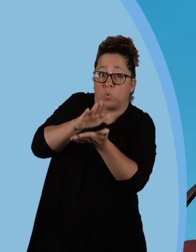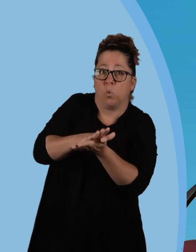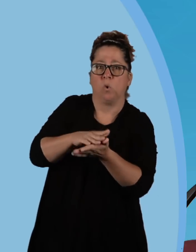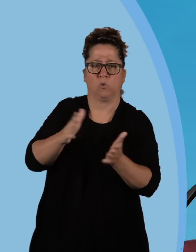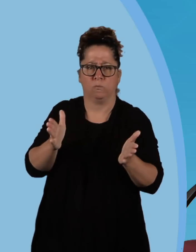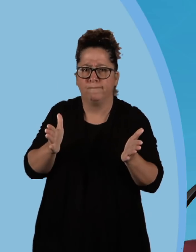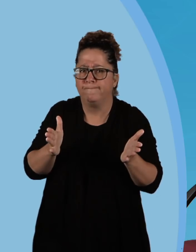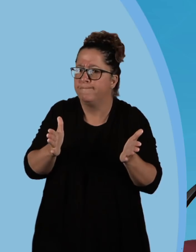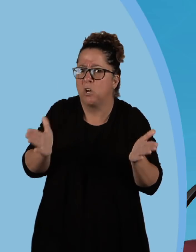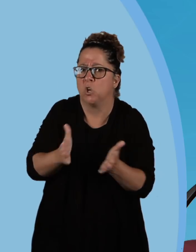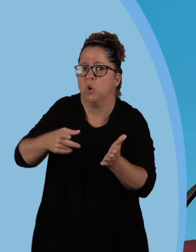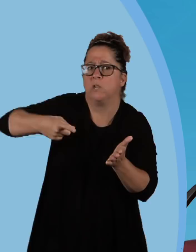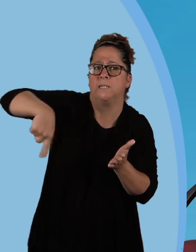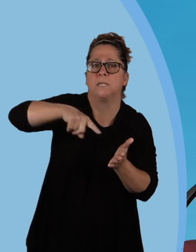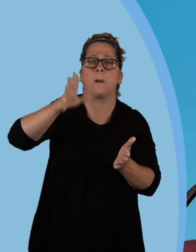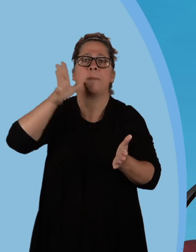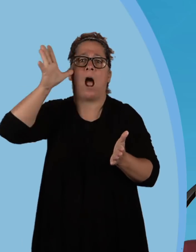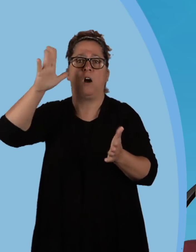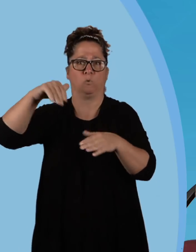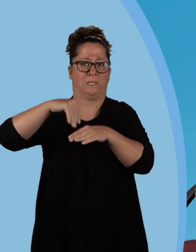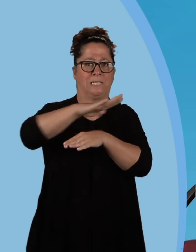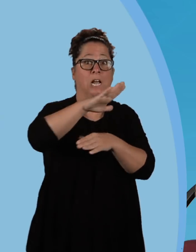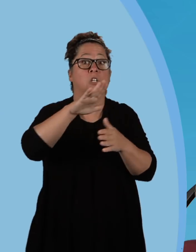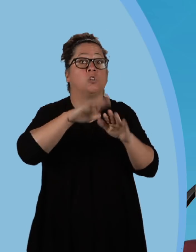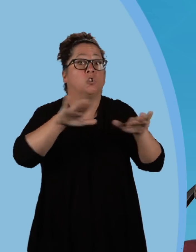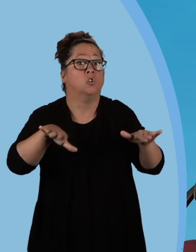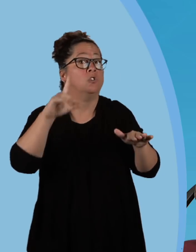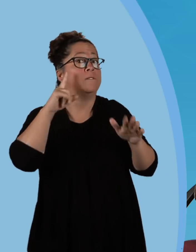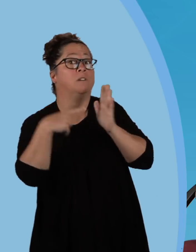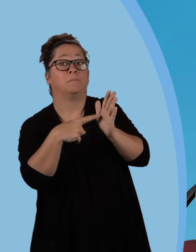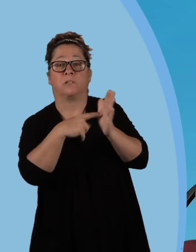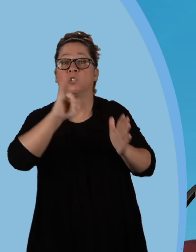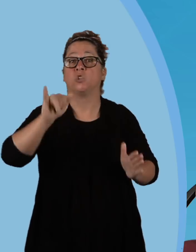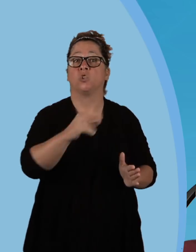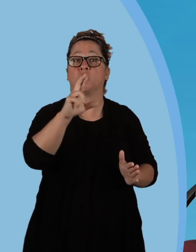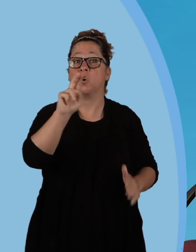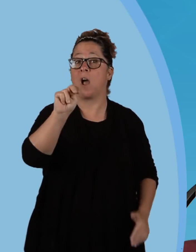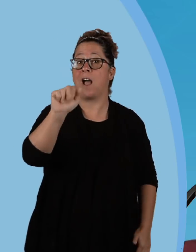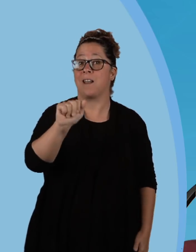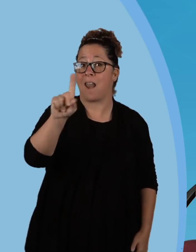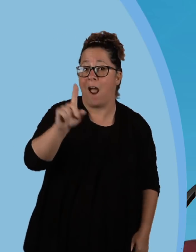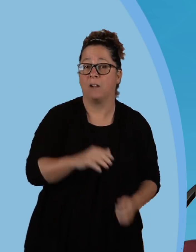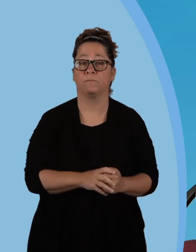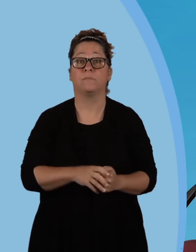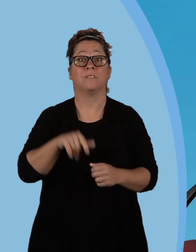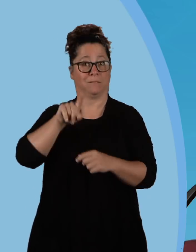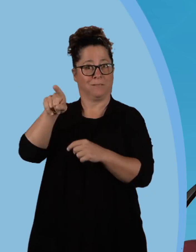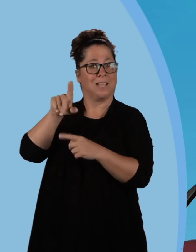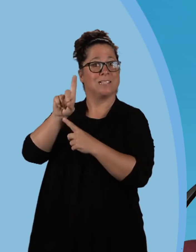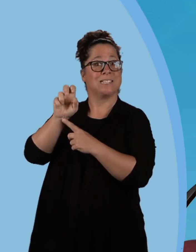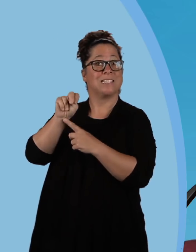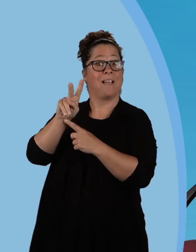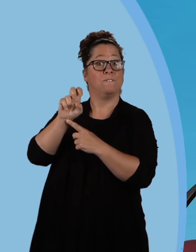I really encourage schools to encourage parents to send children to things like Junior NAD,